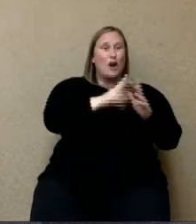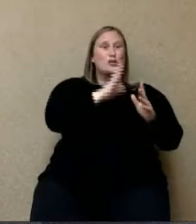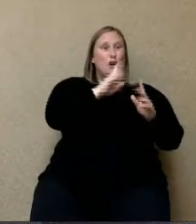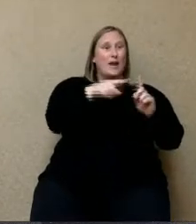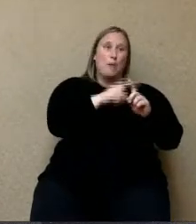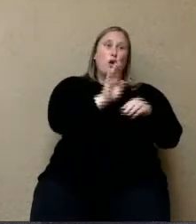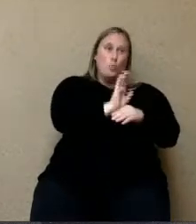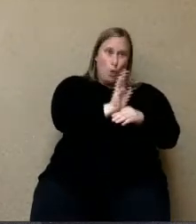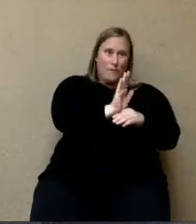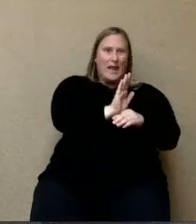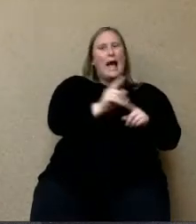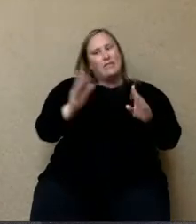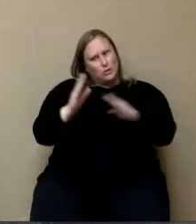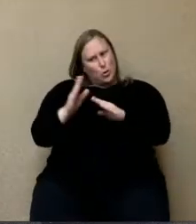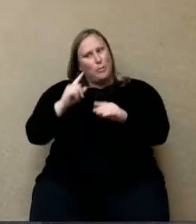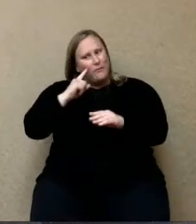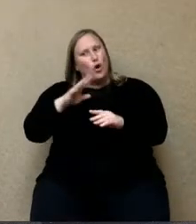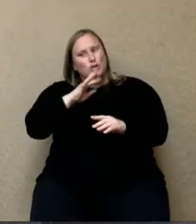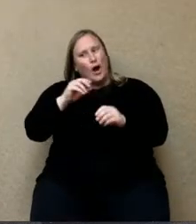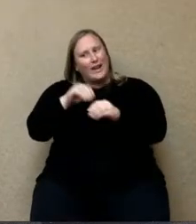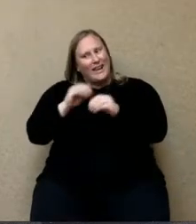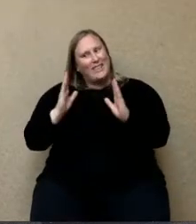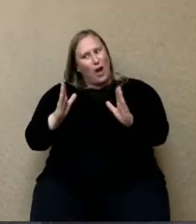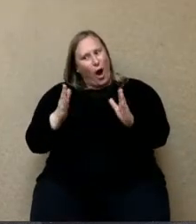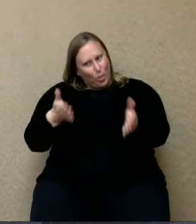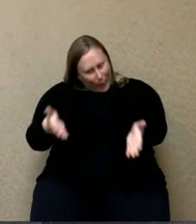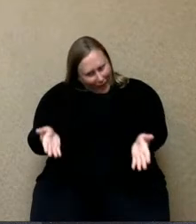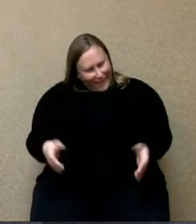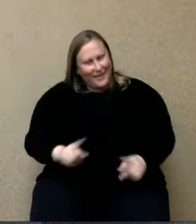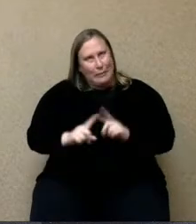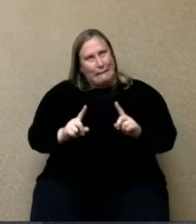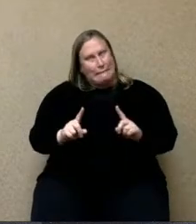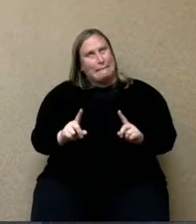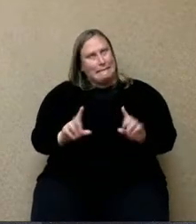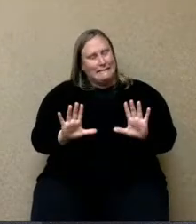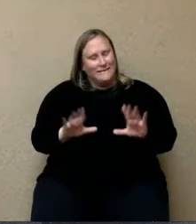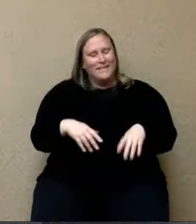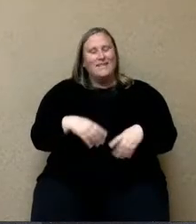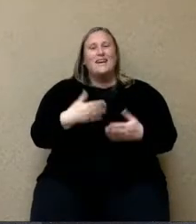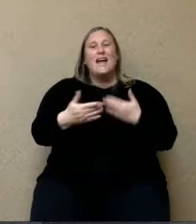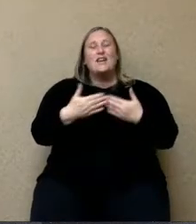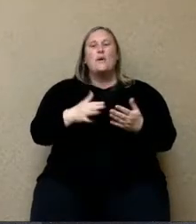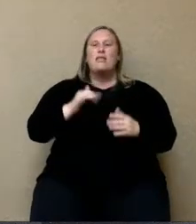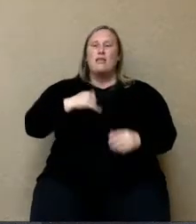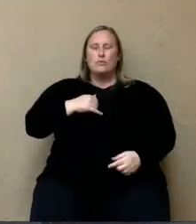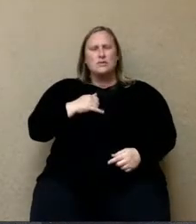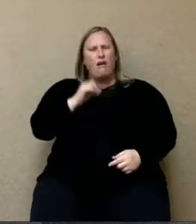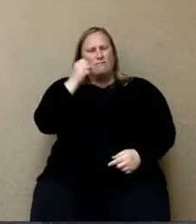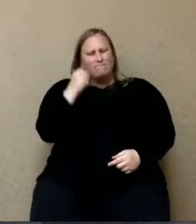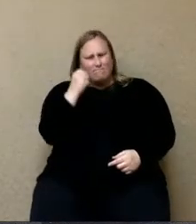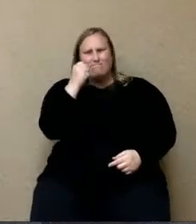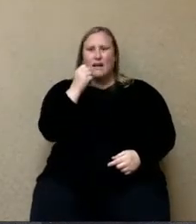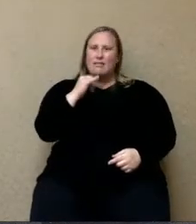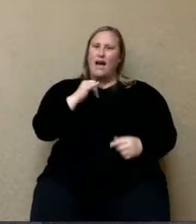for talking in the hallway, and I was like, no. But it was my ah-ha moment like, oh my gosh, so we've